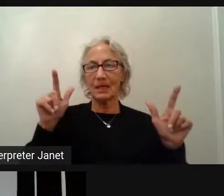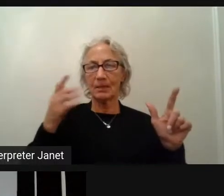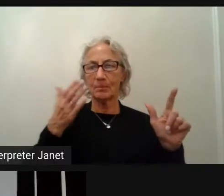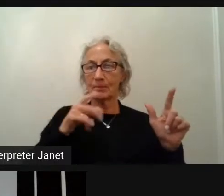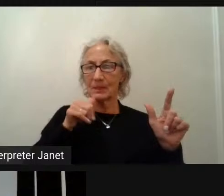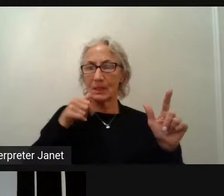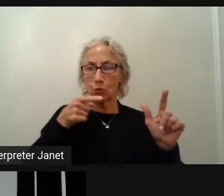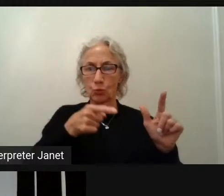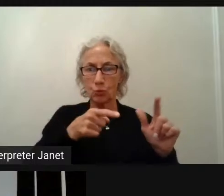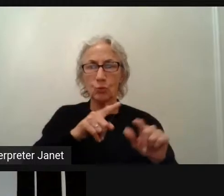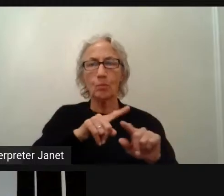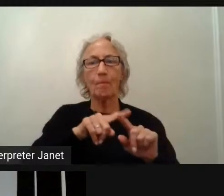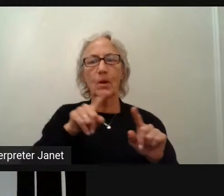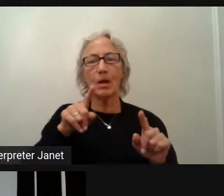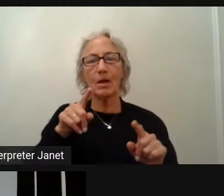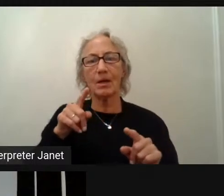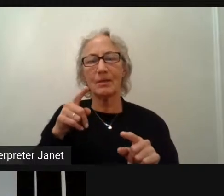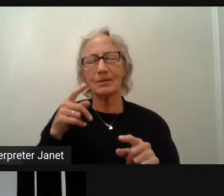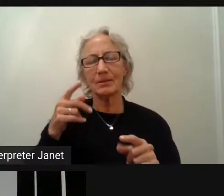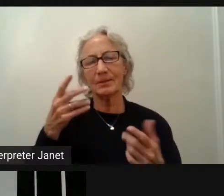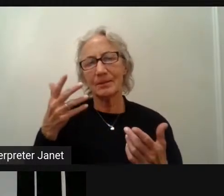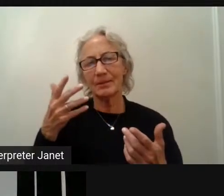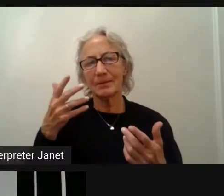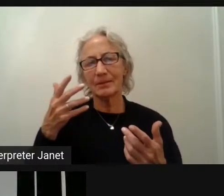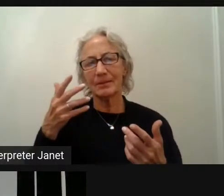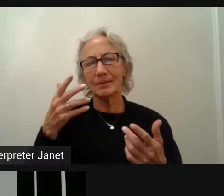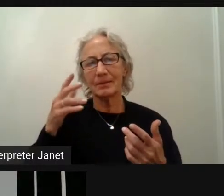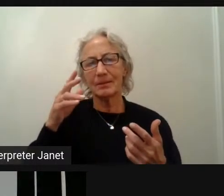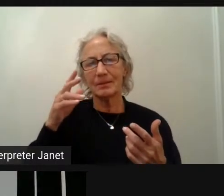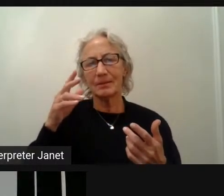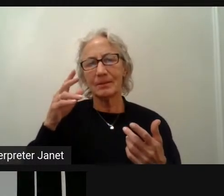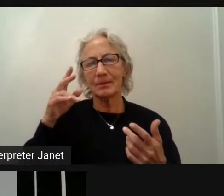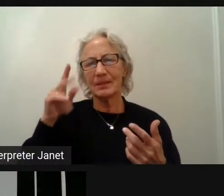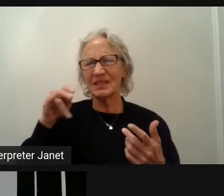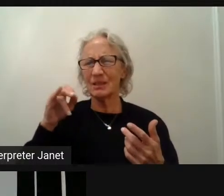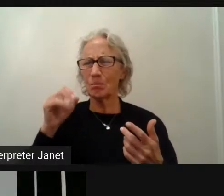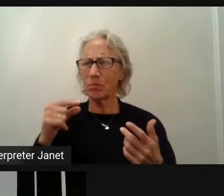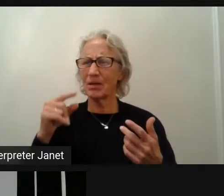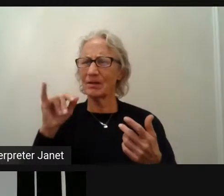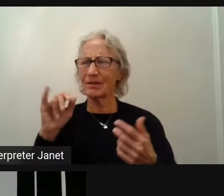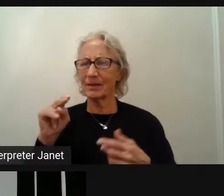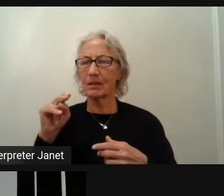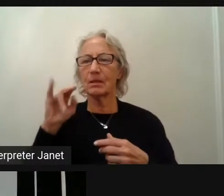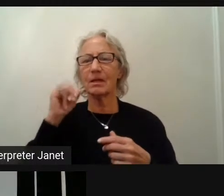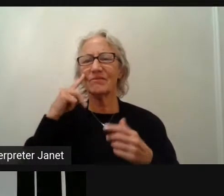For example, your finishing this public website and the only problem is not you but the Plugin.